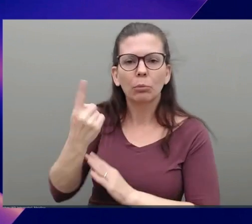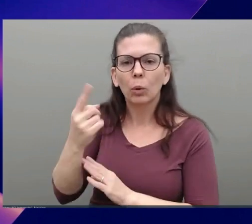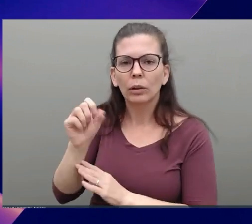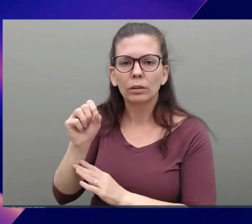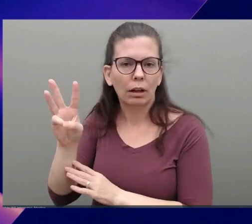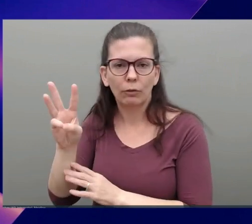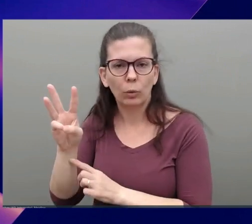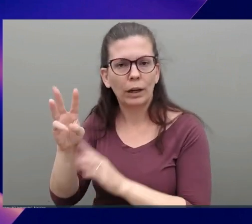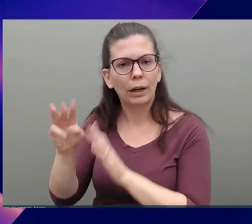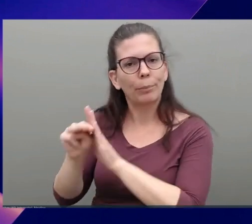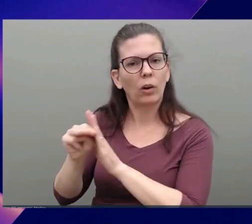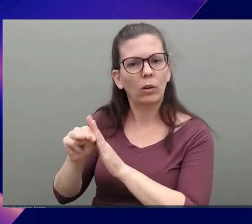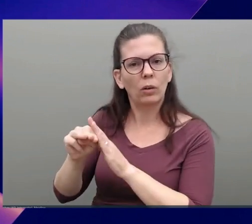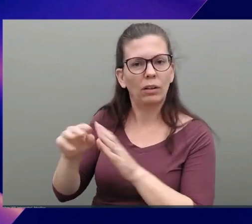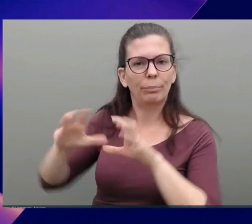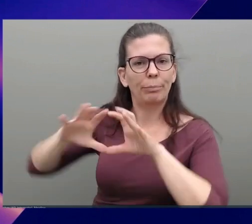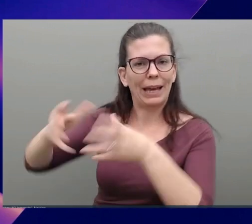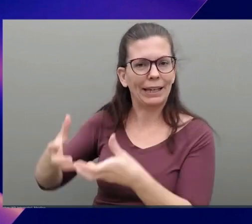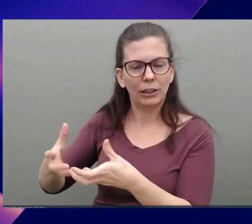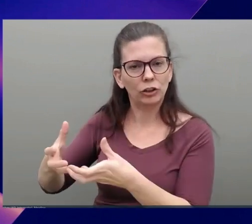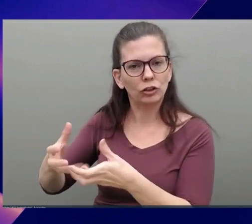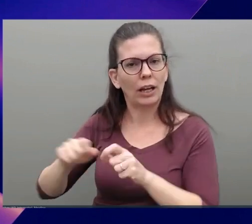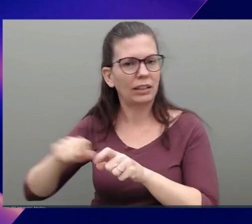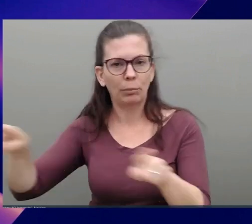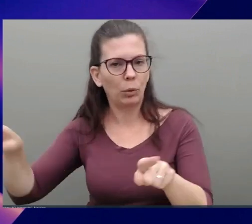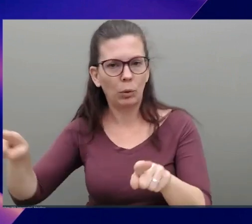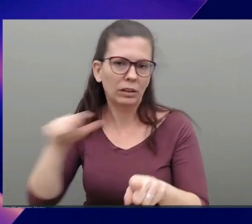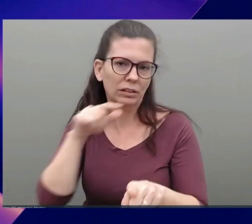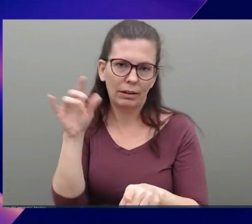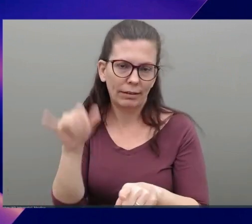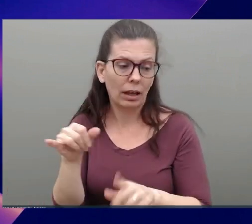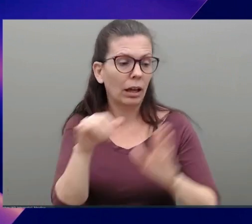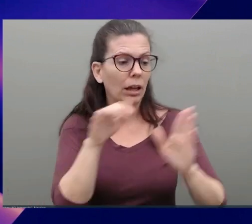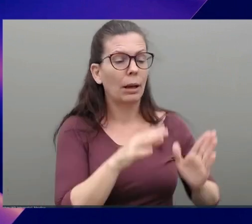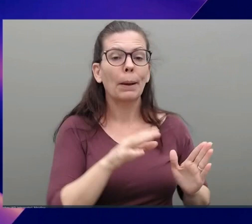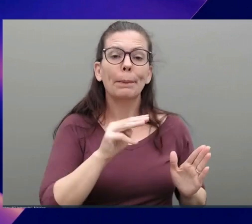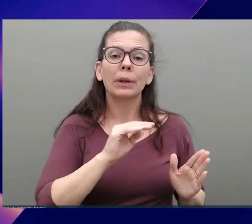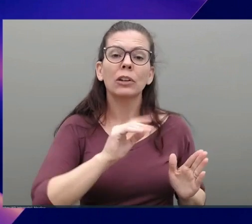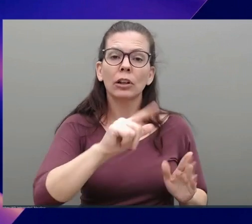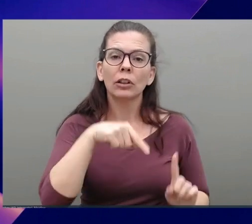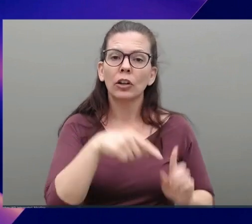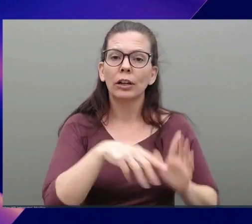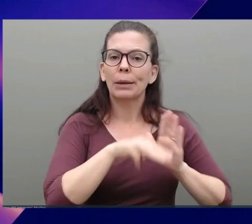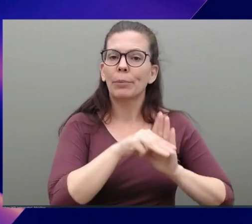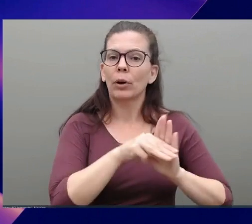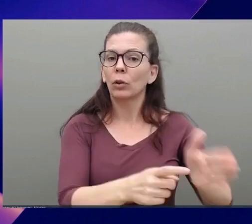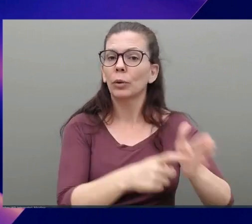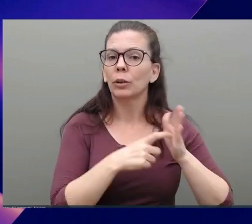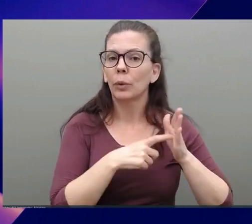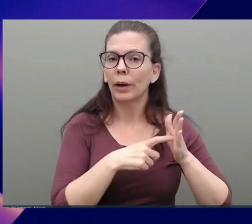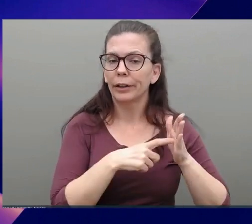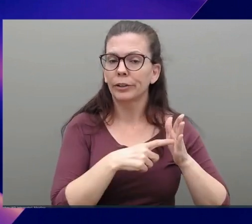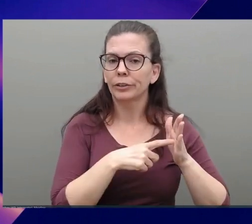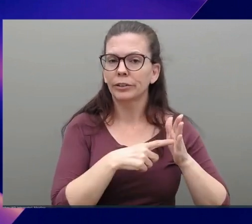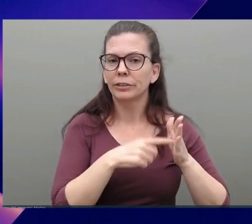or software package and you deploy. Machine learning model requires some process at a scale